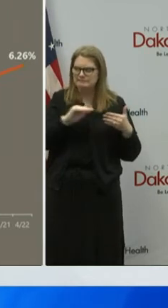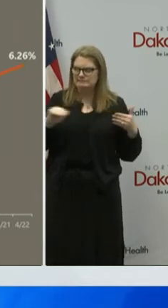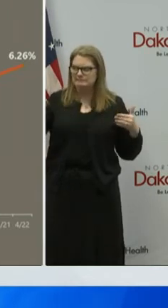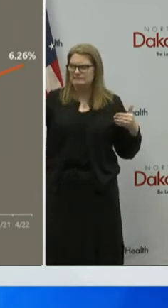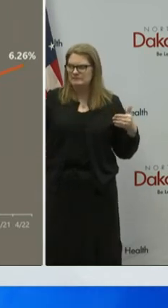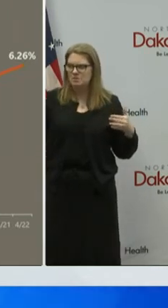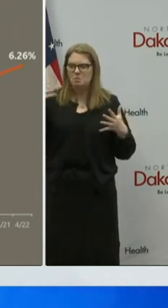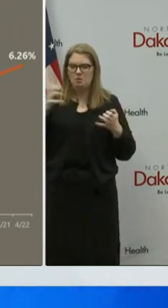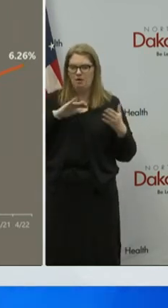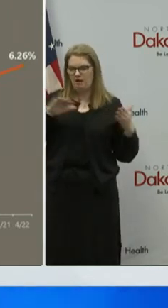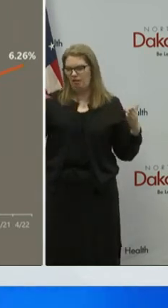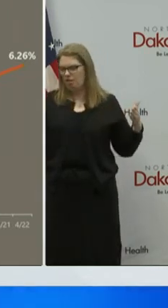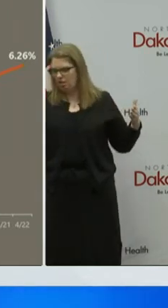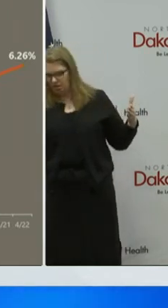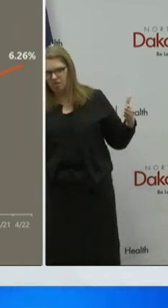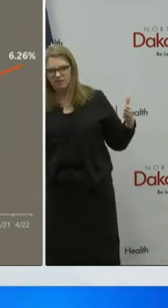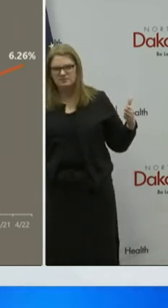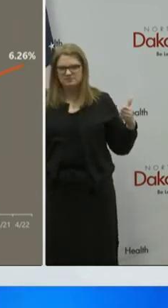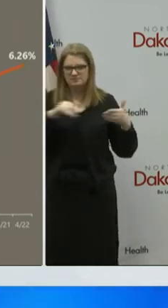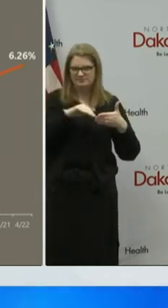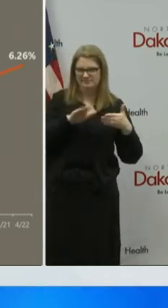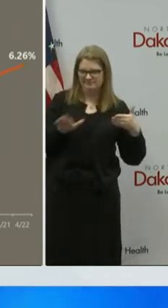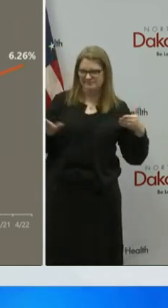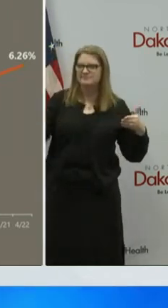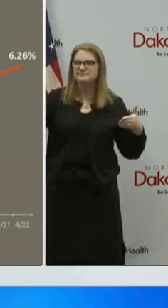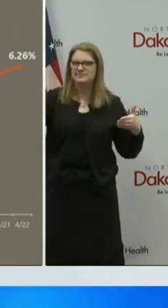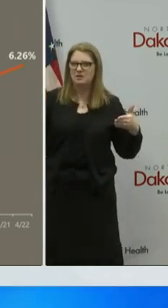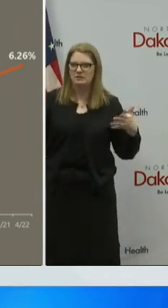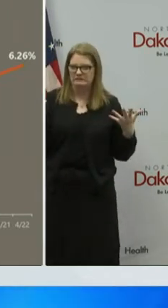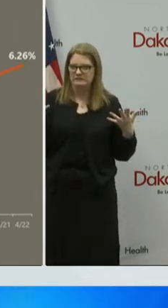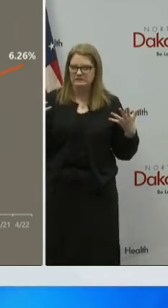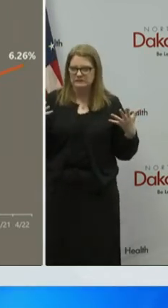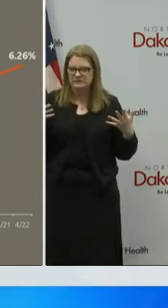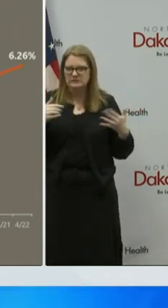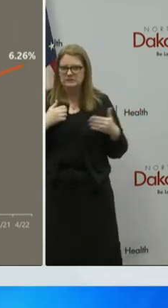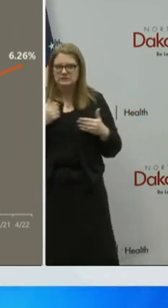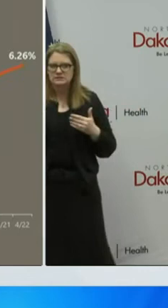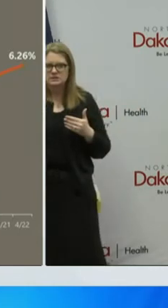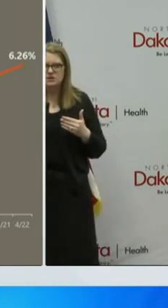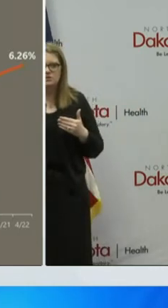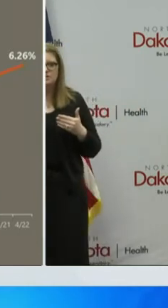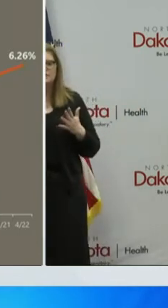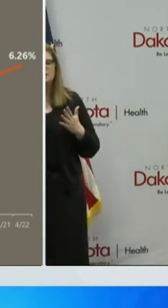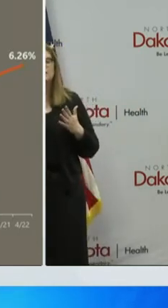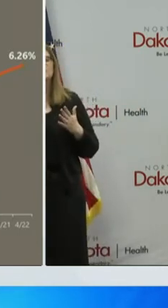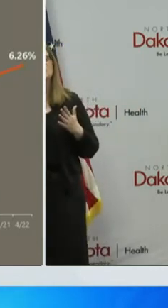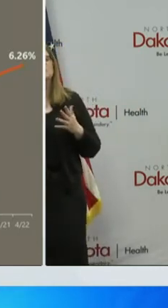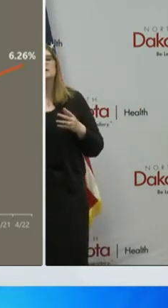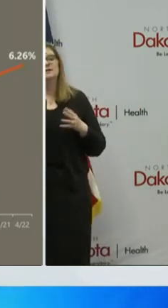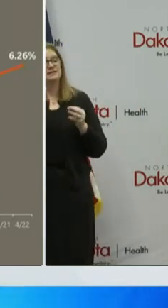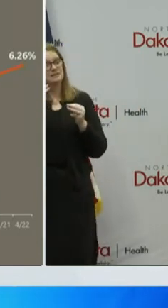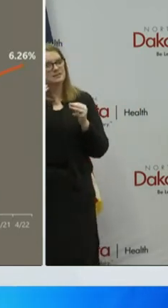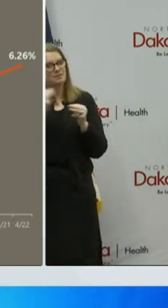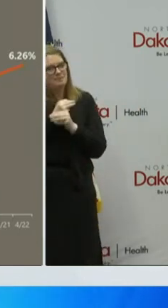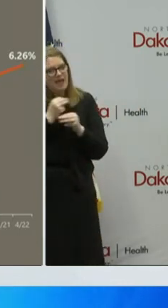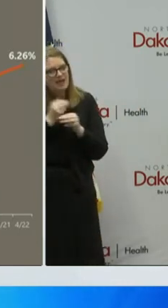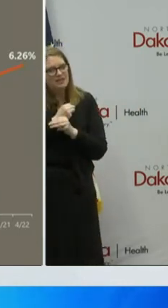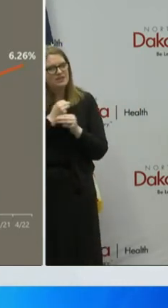SO THAT'S THE WRONG DIRECTION THAT WE'RE MOVING ON THIS, RELATIVE TO WHAT WE WOULD BE